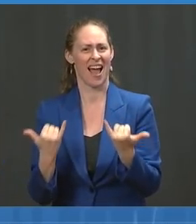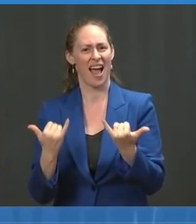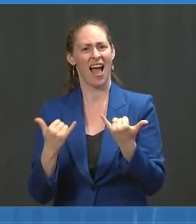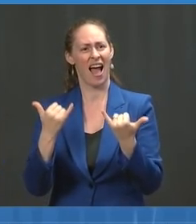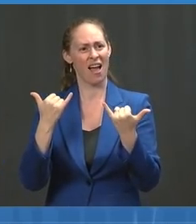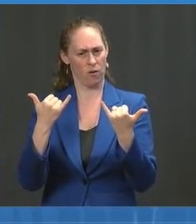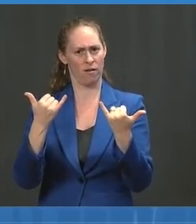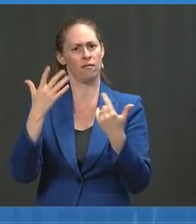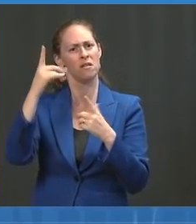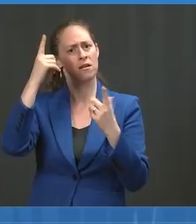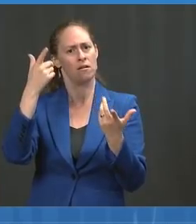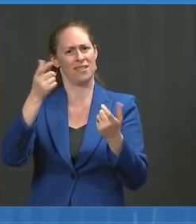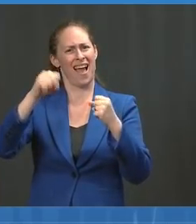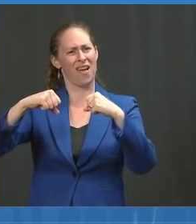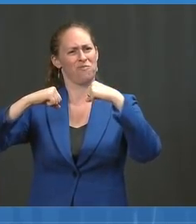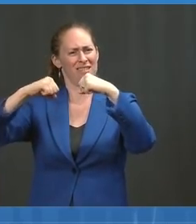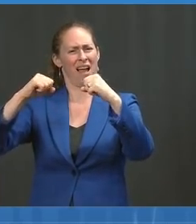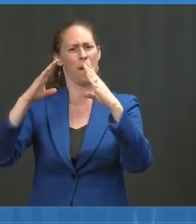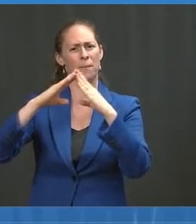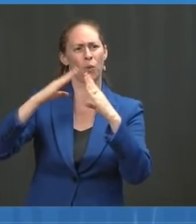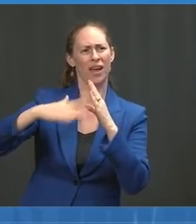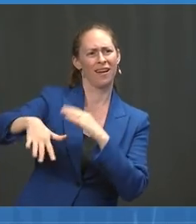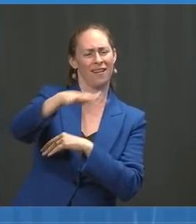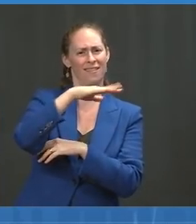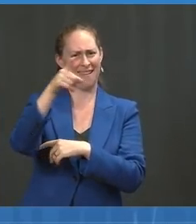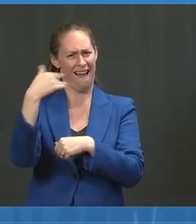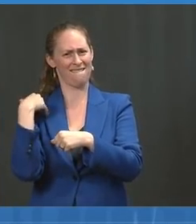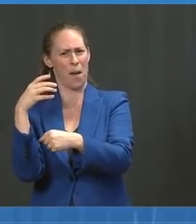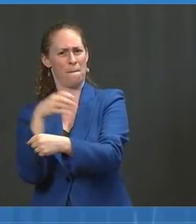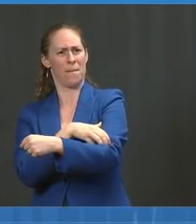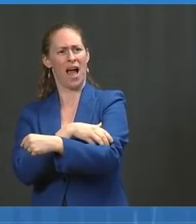and help end the pandemic through vaccination requirements.